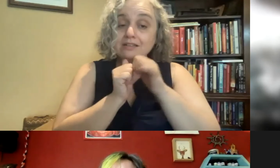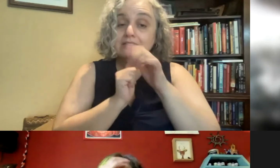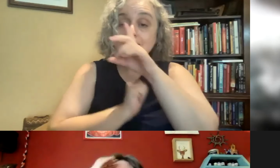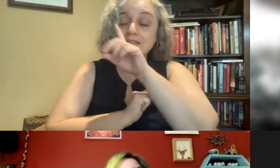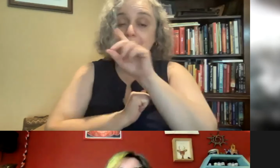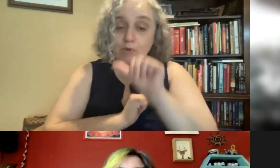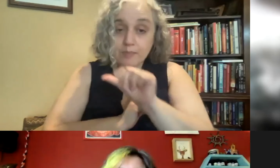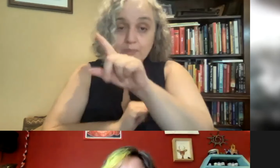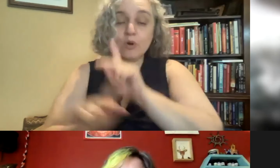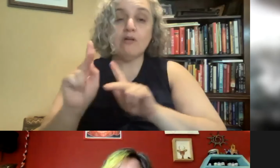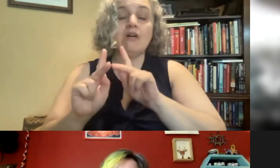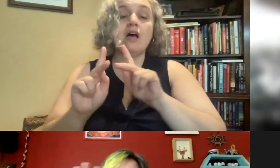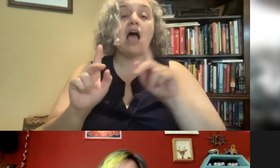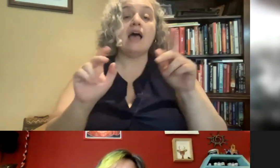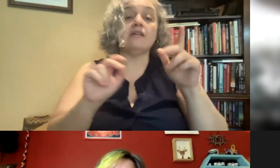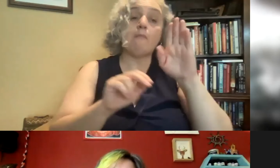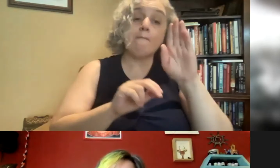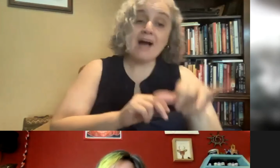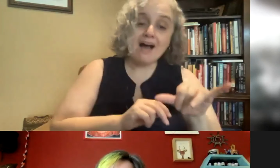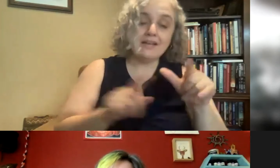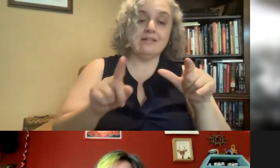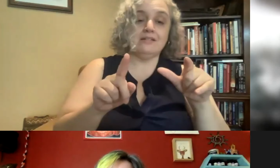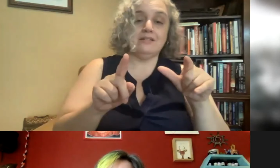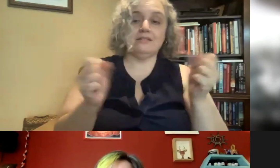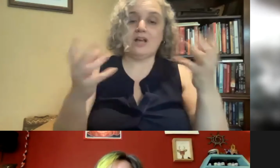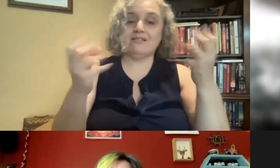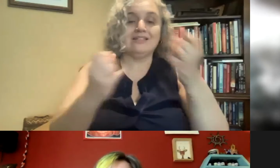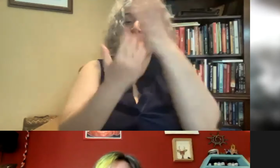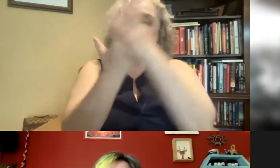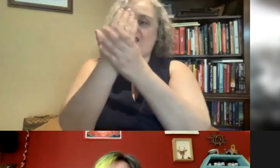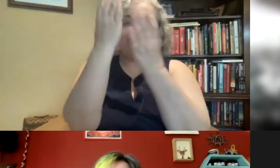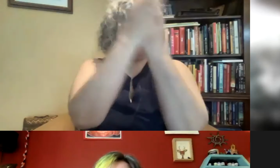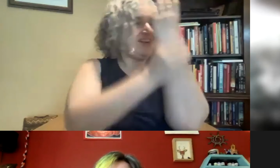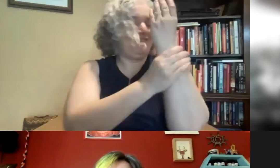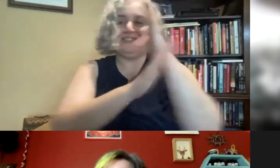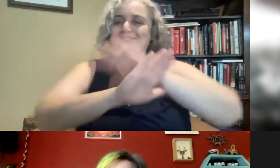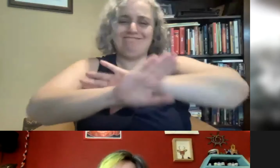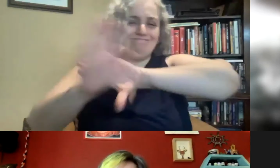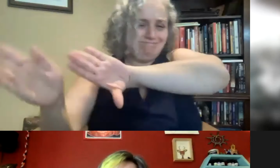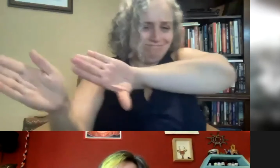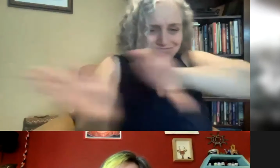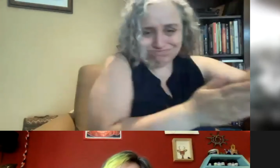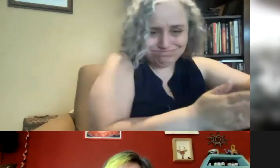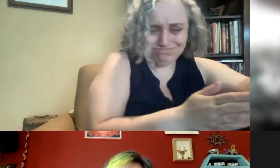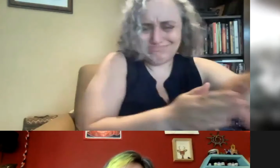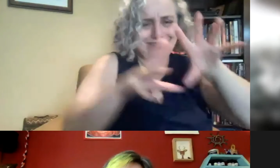No more screen light or assign language gloves, please. I think there's